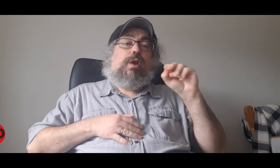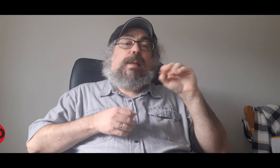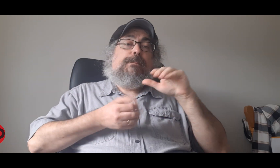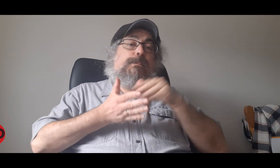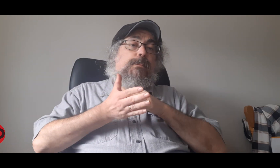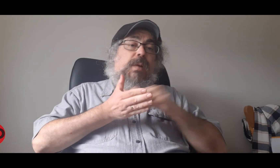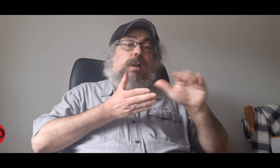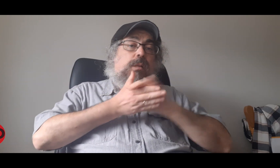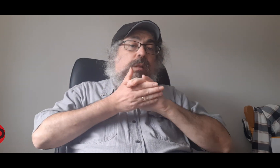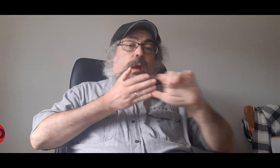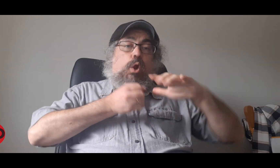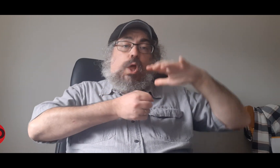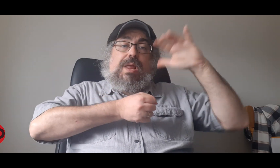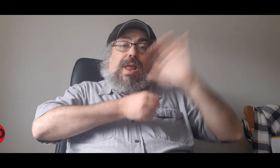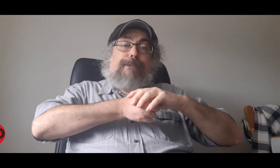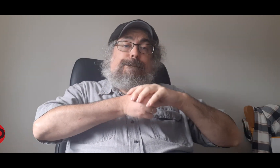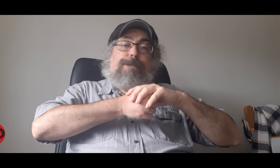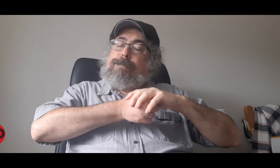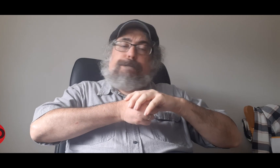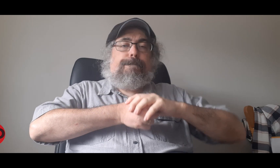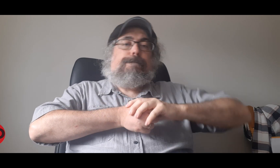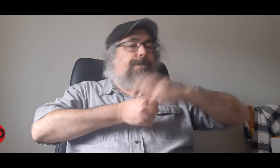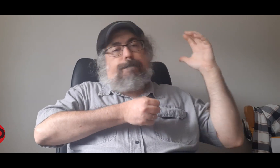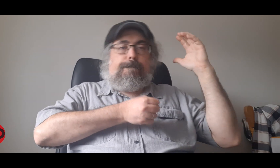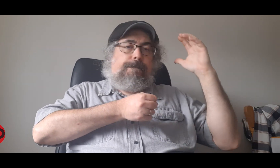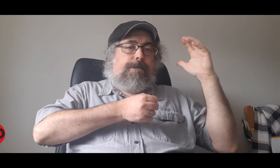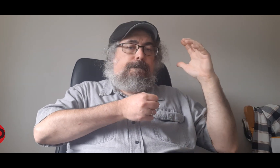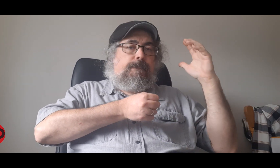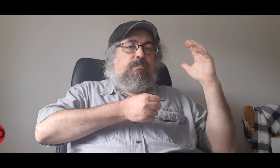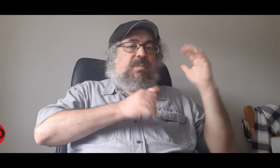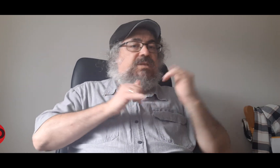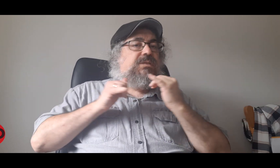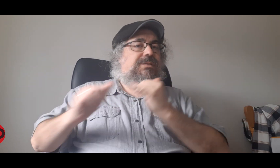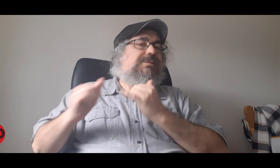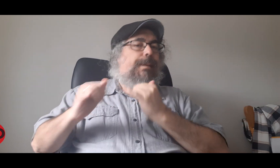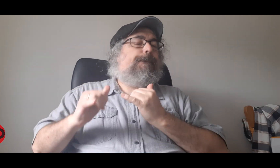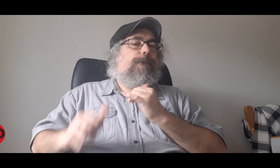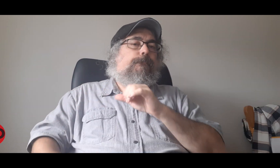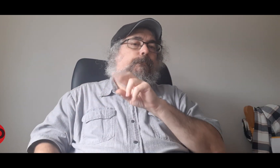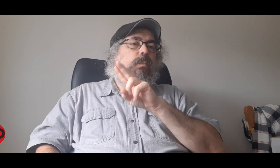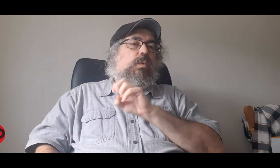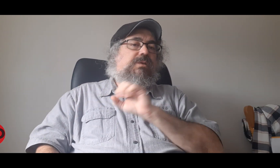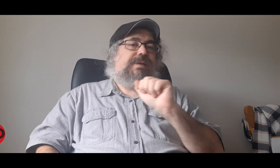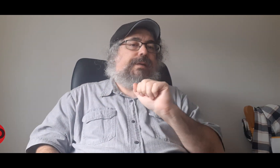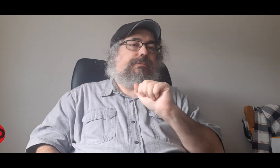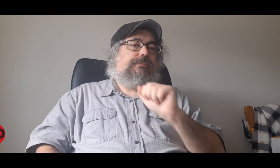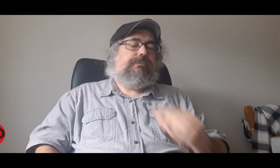is for the $30 million gap to be removed as it is in the U.S.